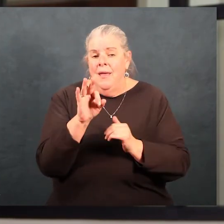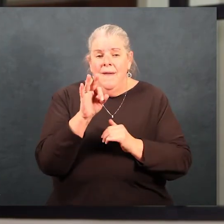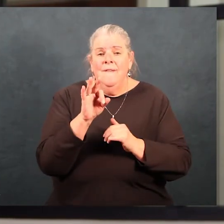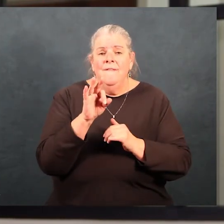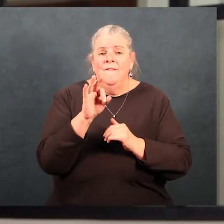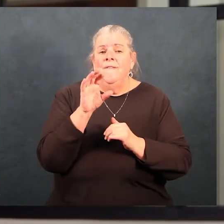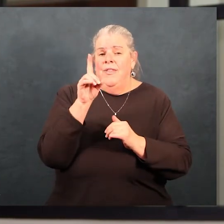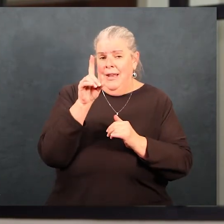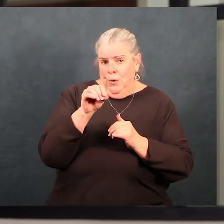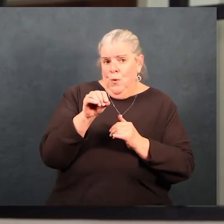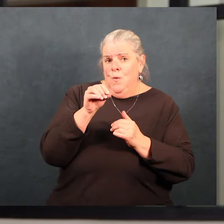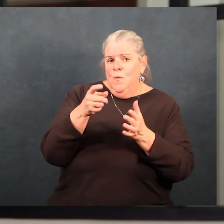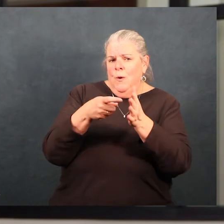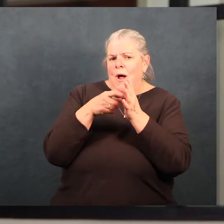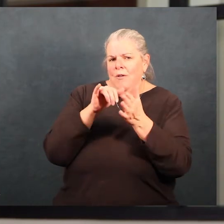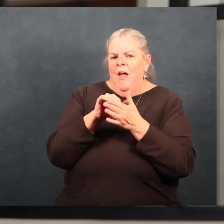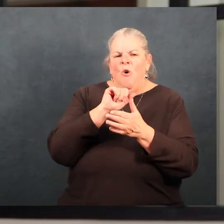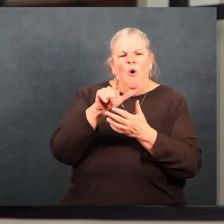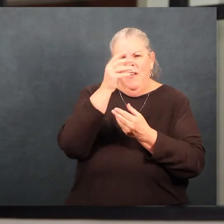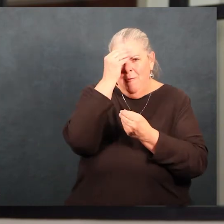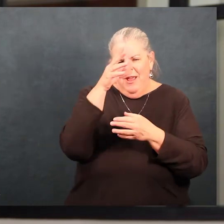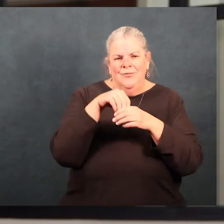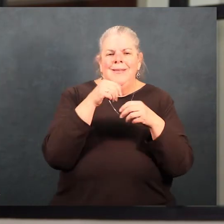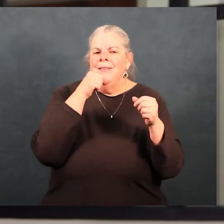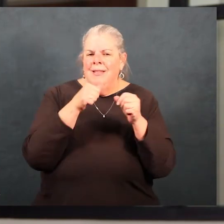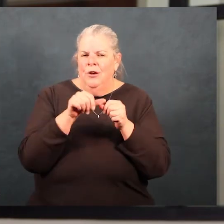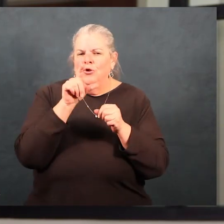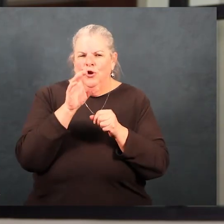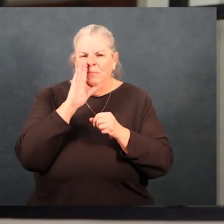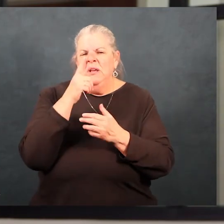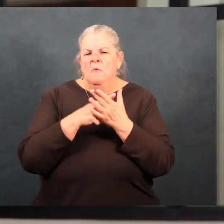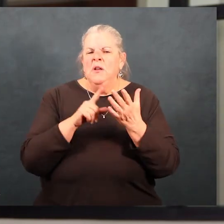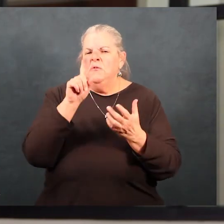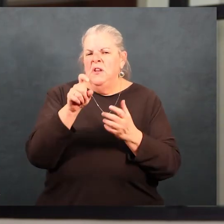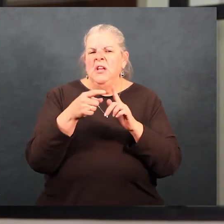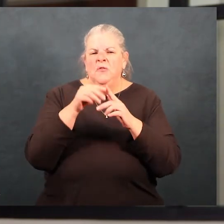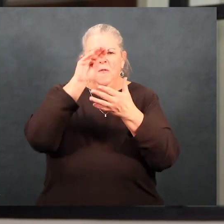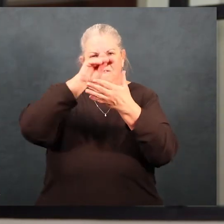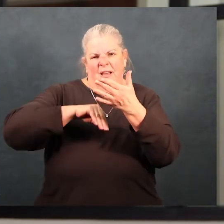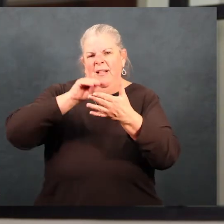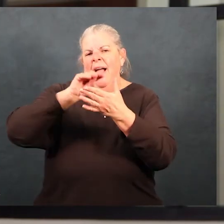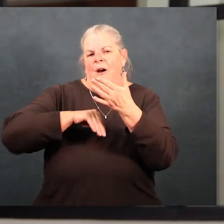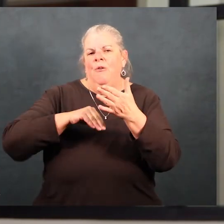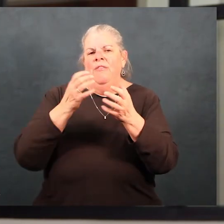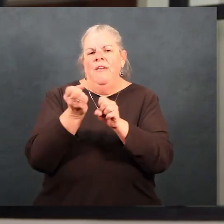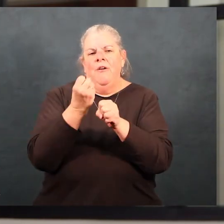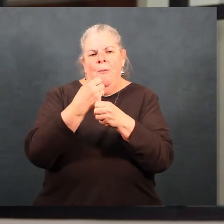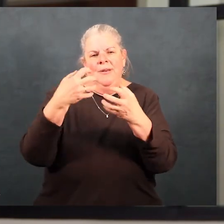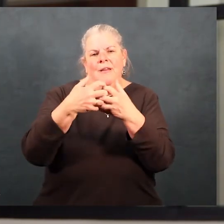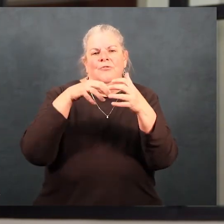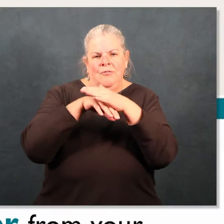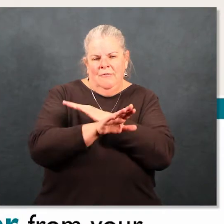in your letter should be what you need to fill out that accommodation request. The other piece